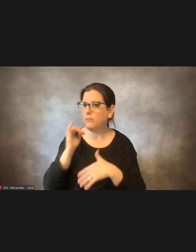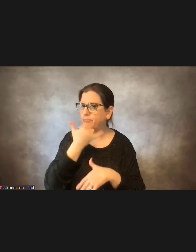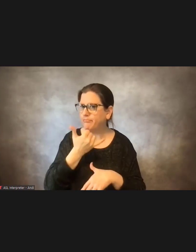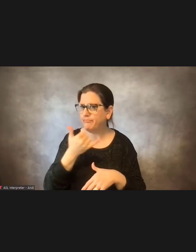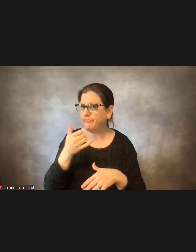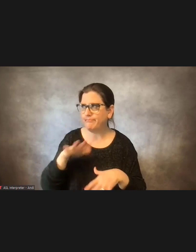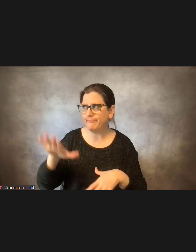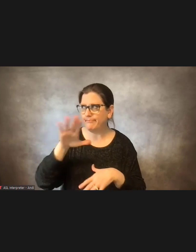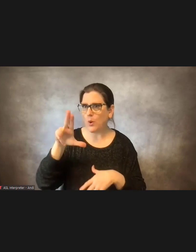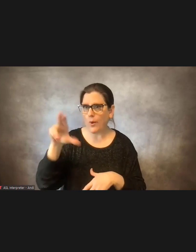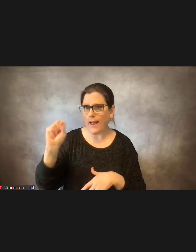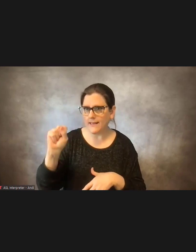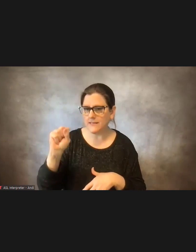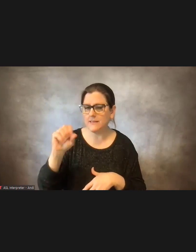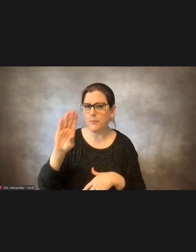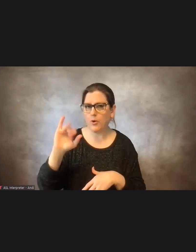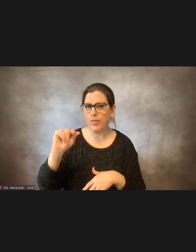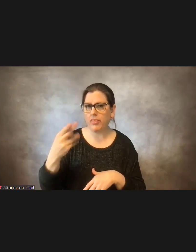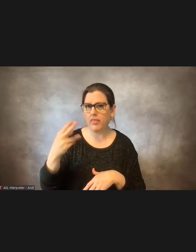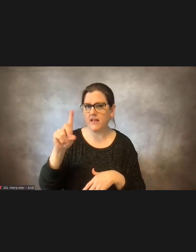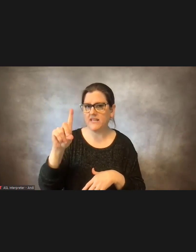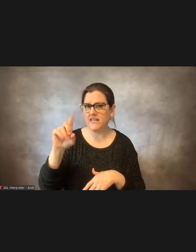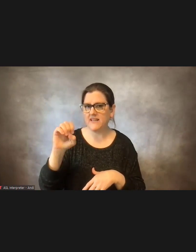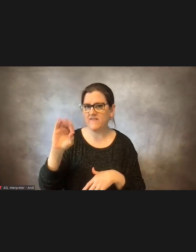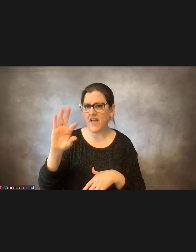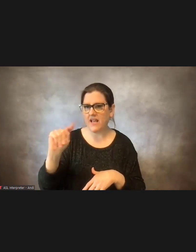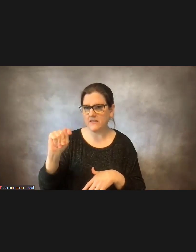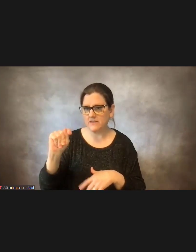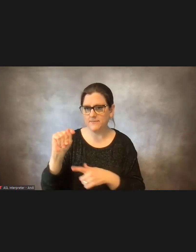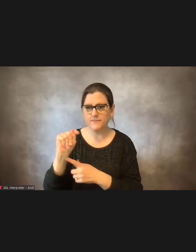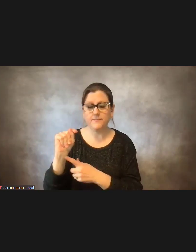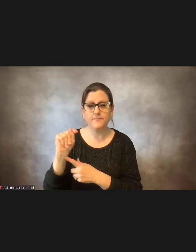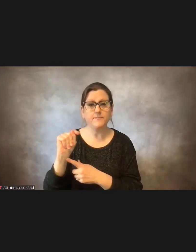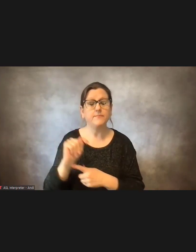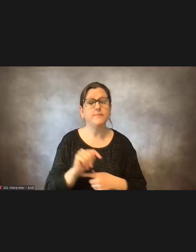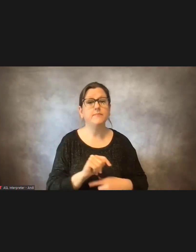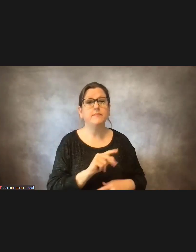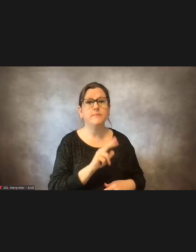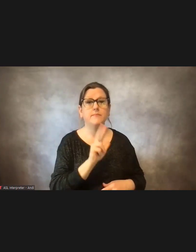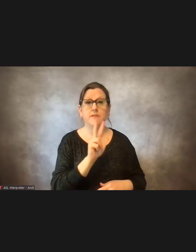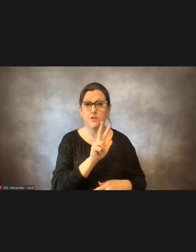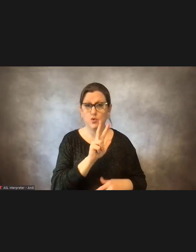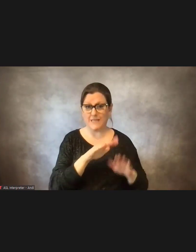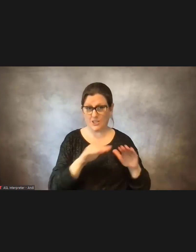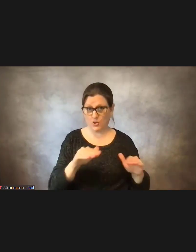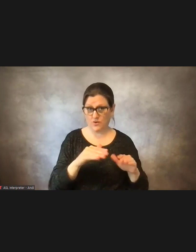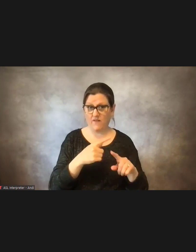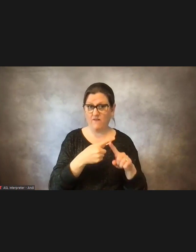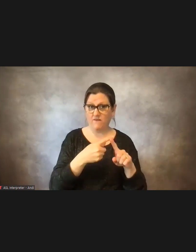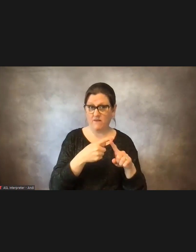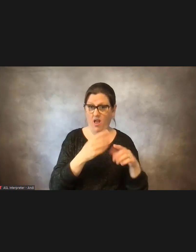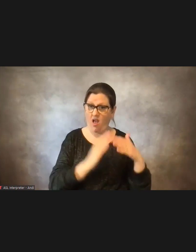States.>>: Yeah. In fact, about three children in a thousand are born with a hearing